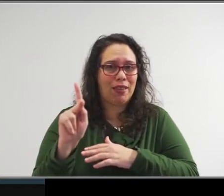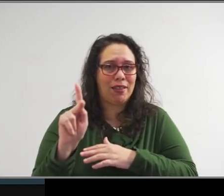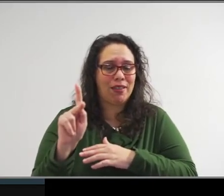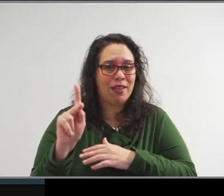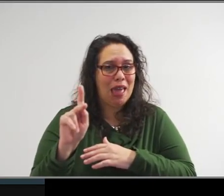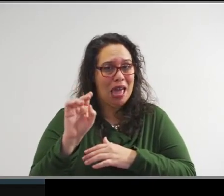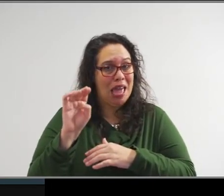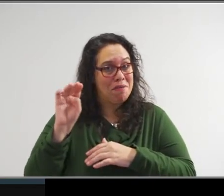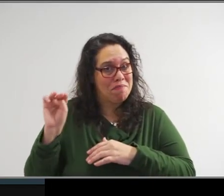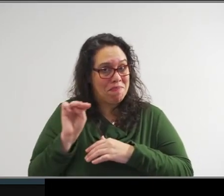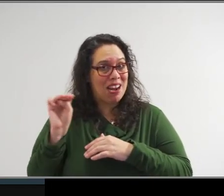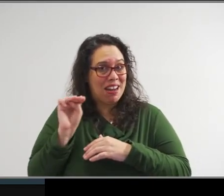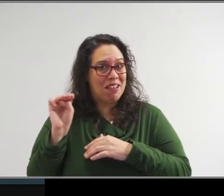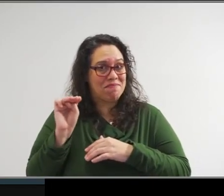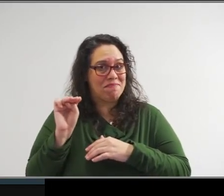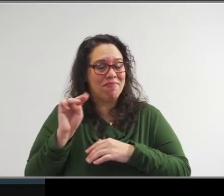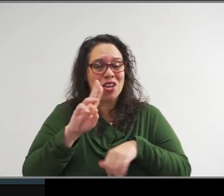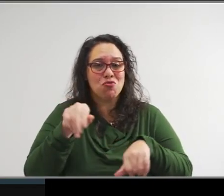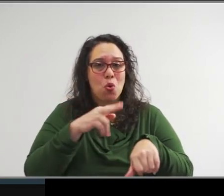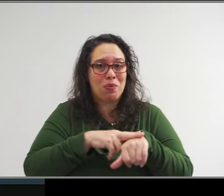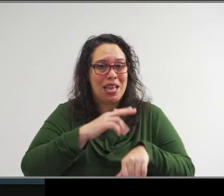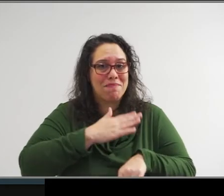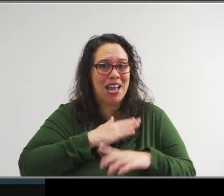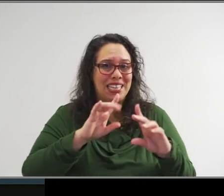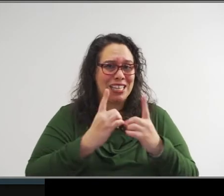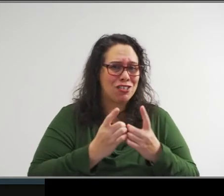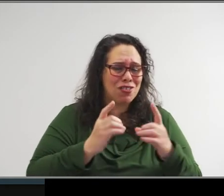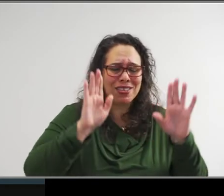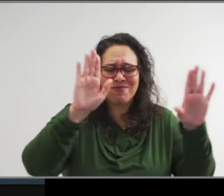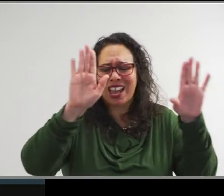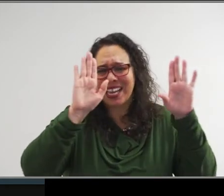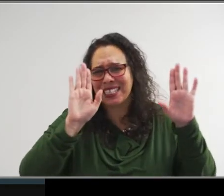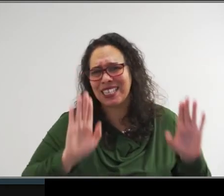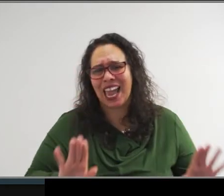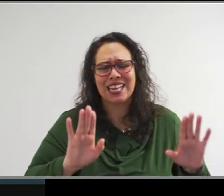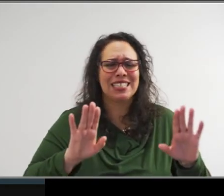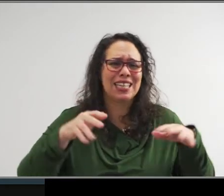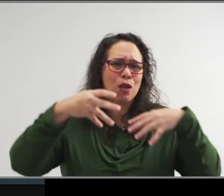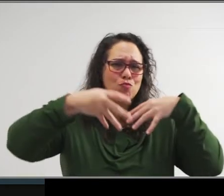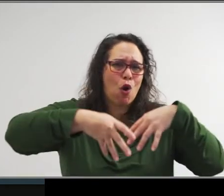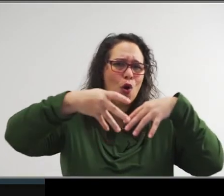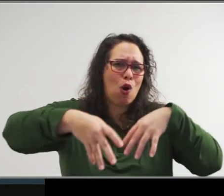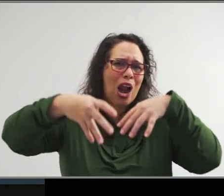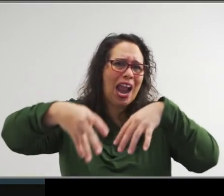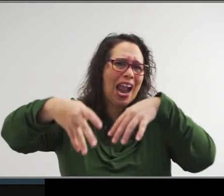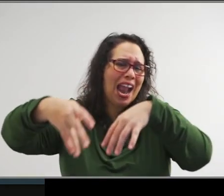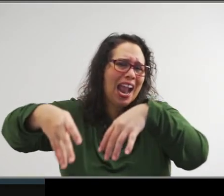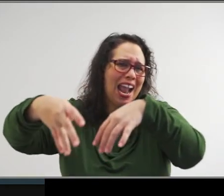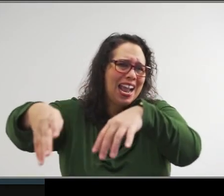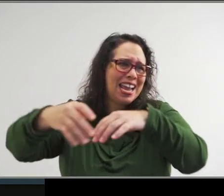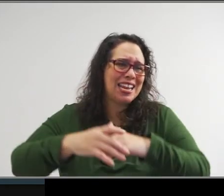And normally in my district we would have this fantastic MLK parade but I literally have been participating